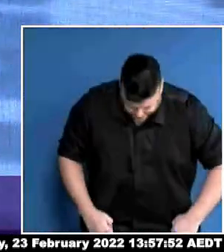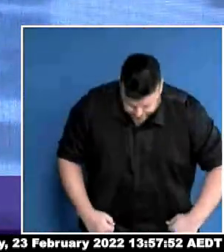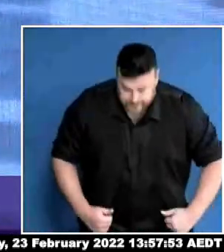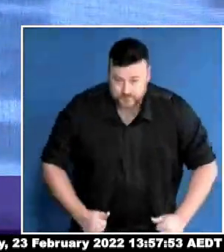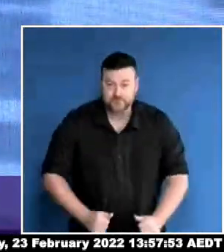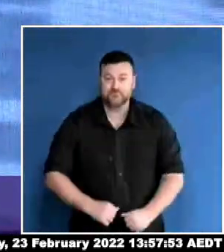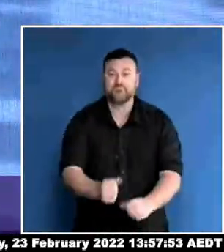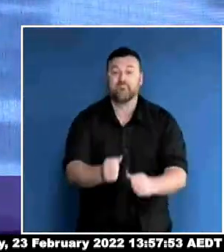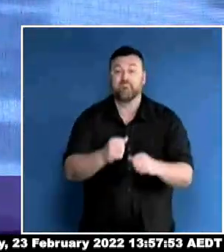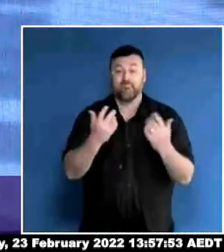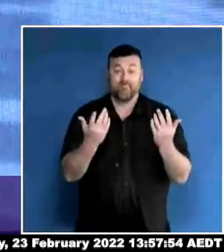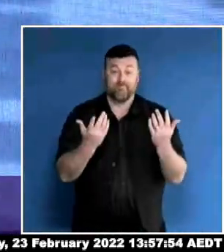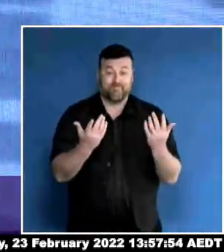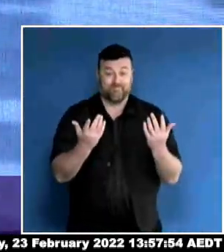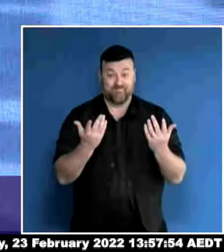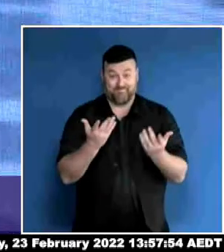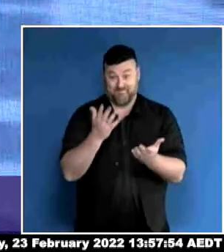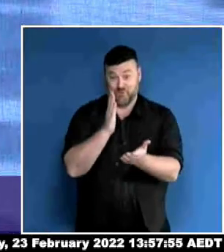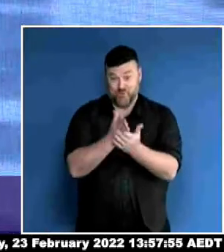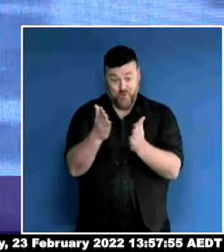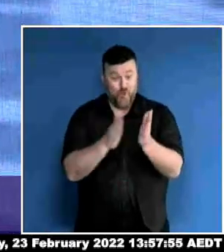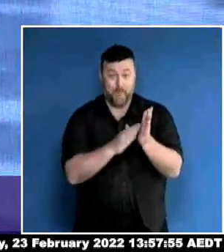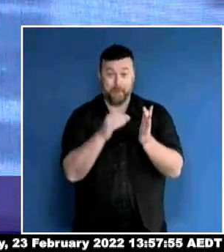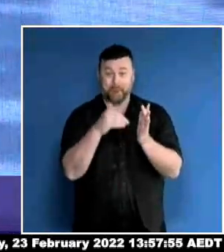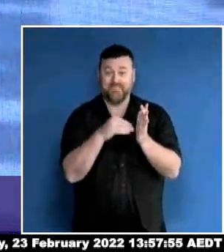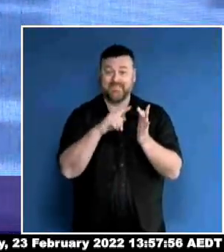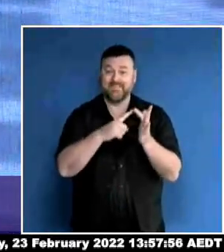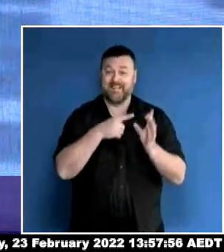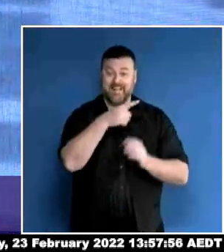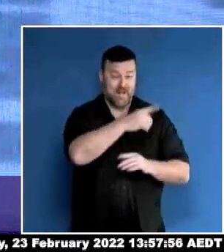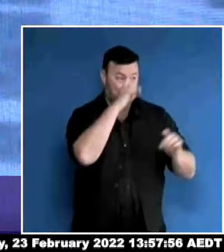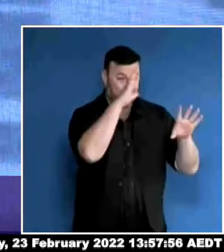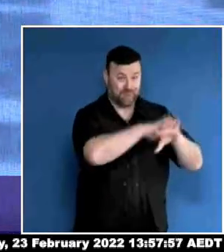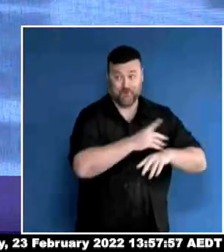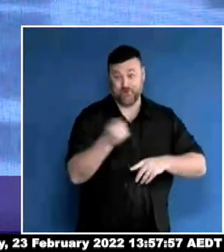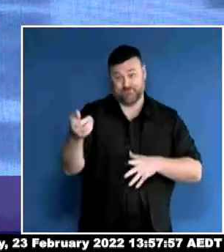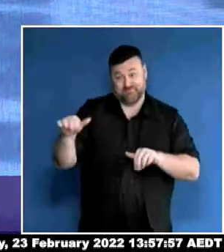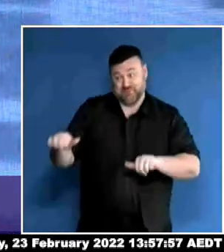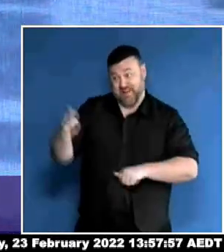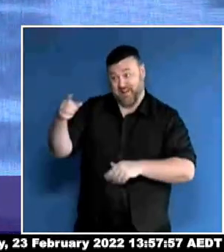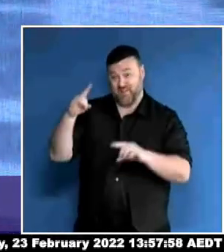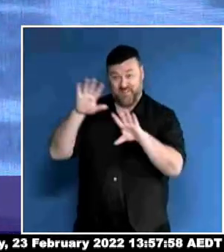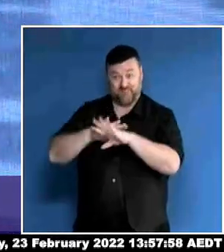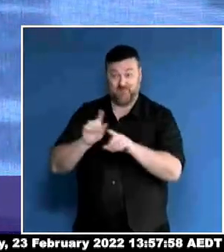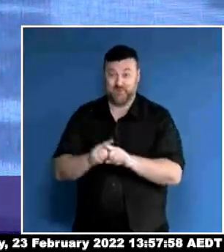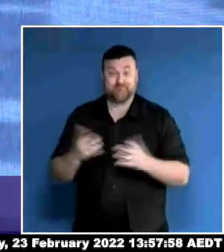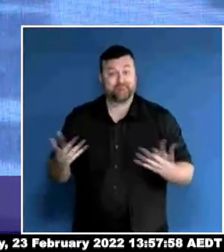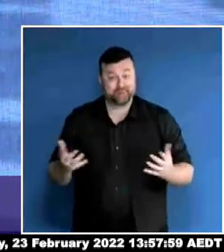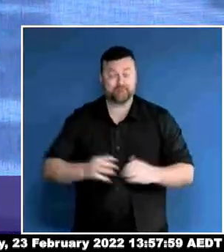All right. One of the consequences of signing the contract and